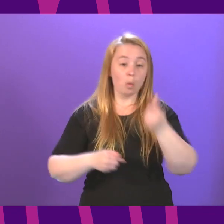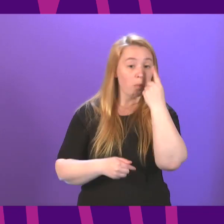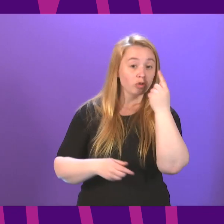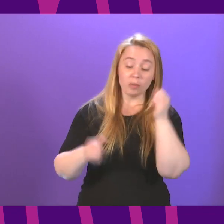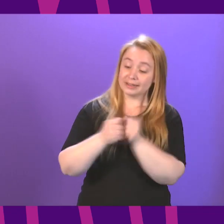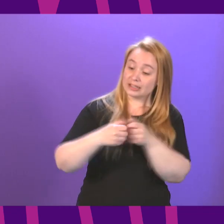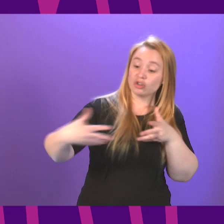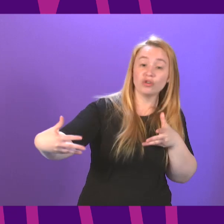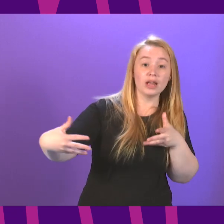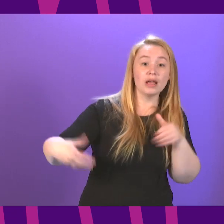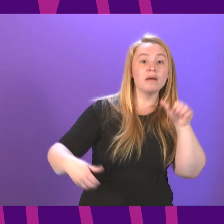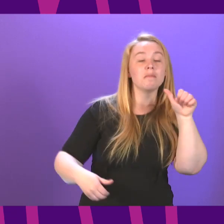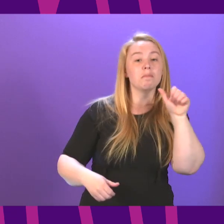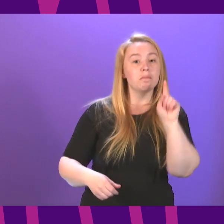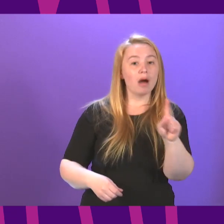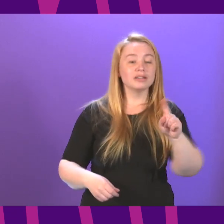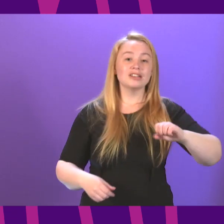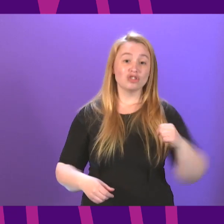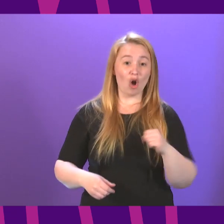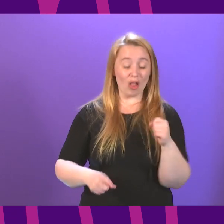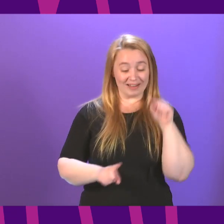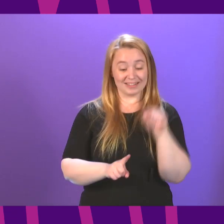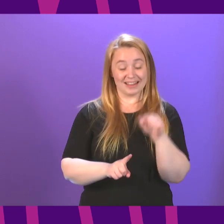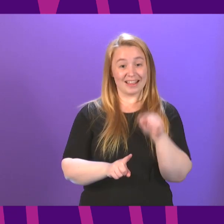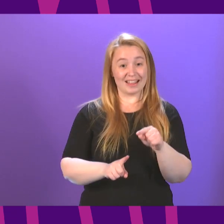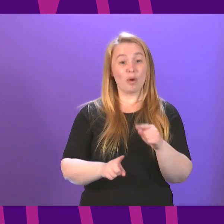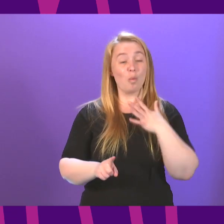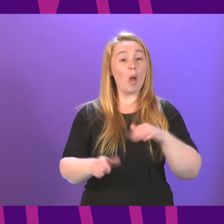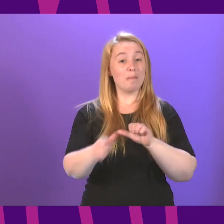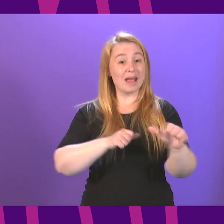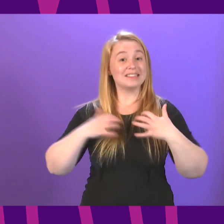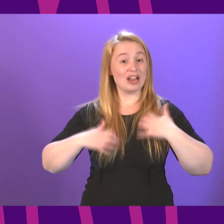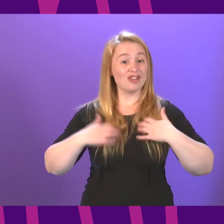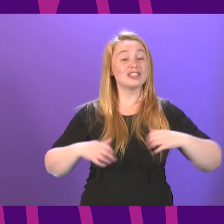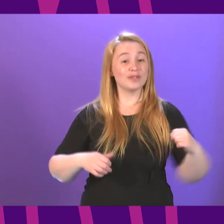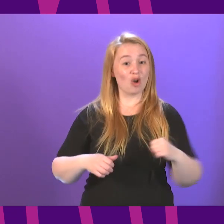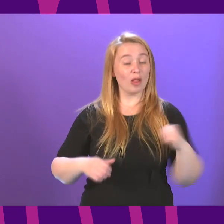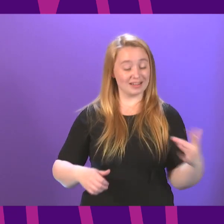we all have the best interests of this country at heart. I hope that those of us who come back